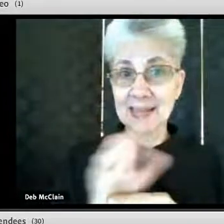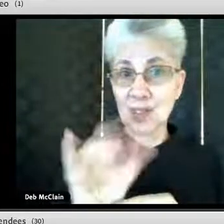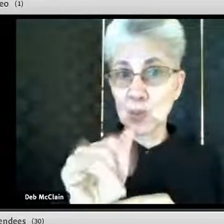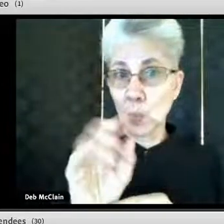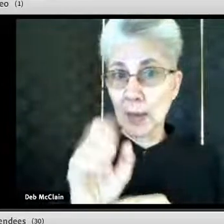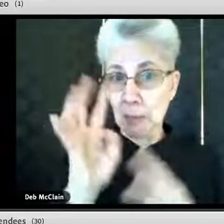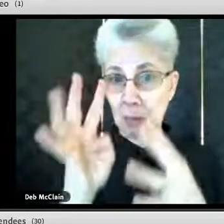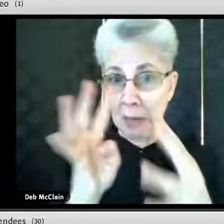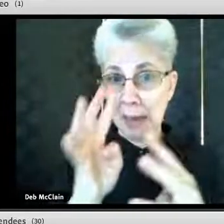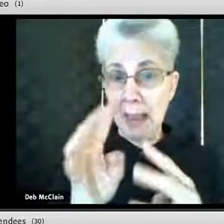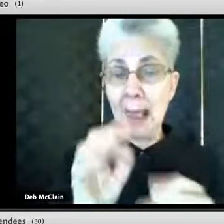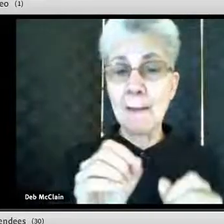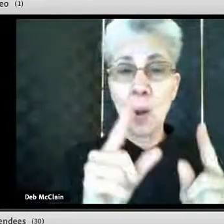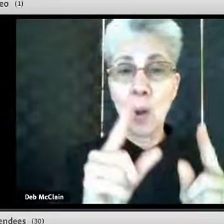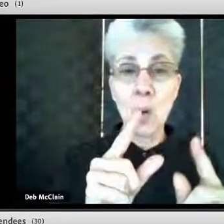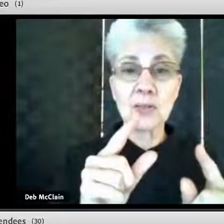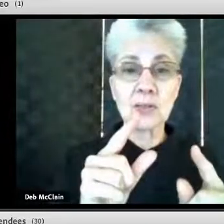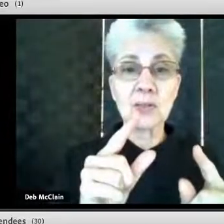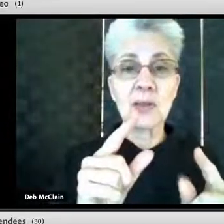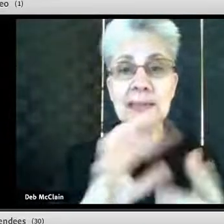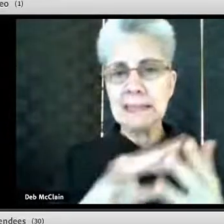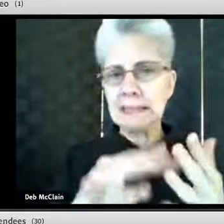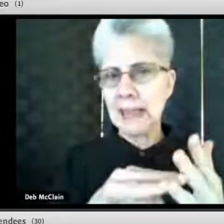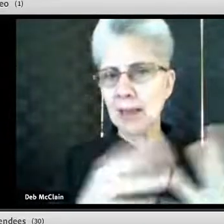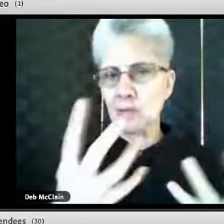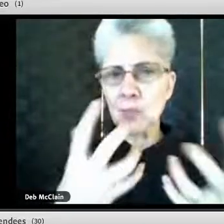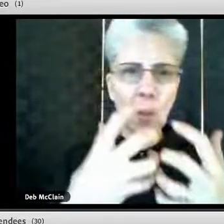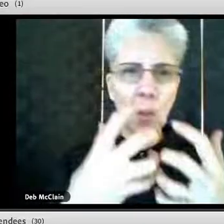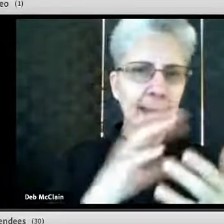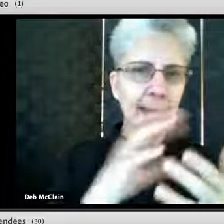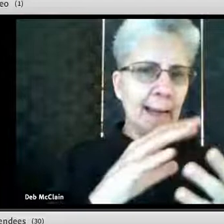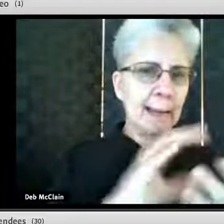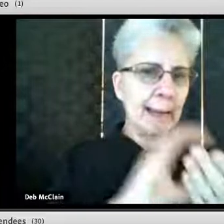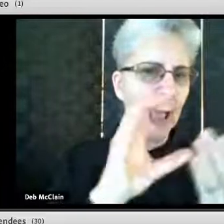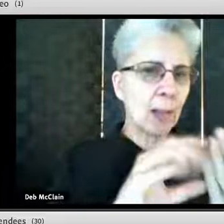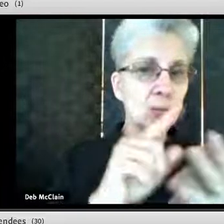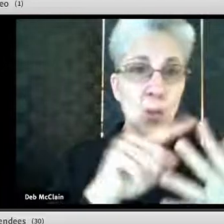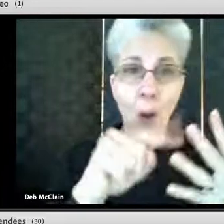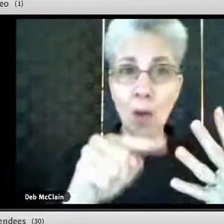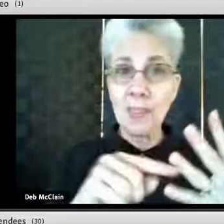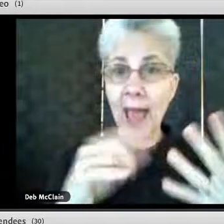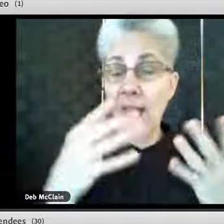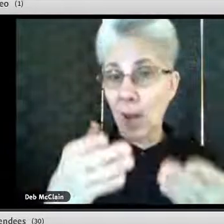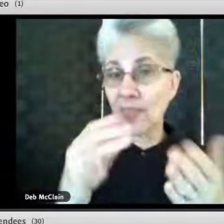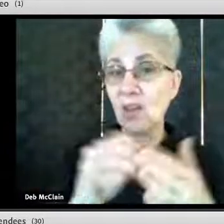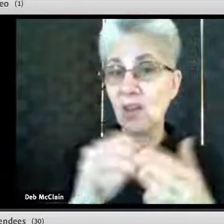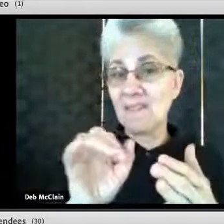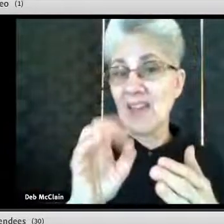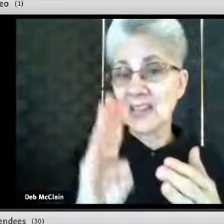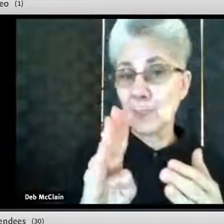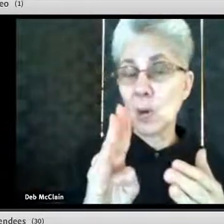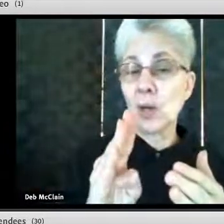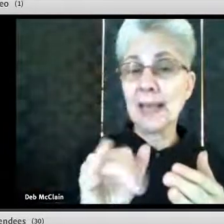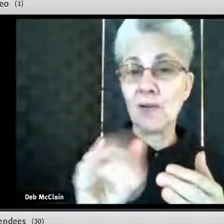Suite is you can create posts and crosspost and schedule and look at a calendar, and do all of that right in the Facebook interface.